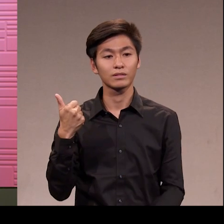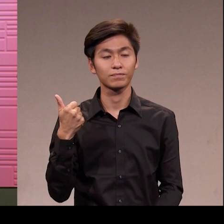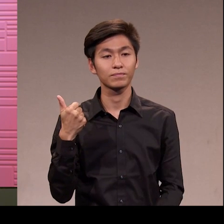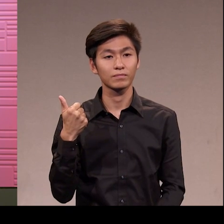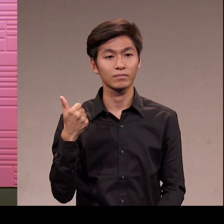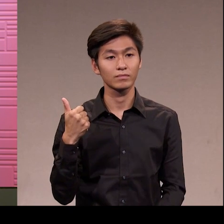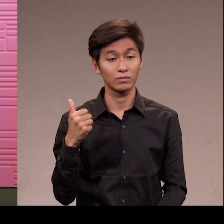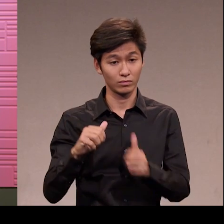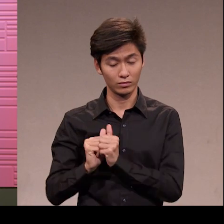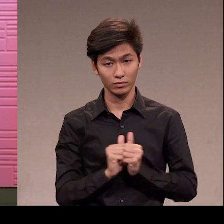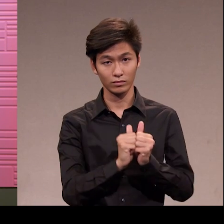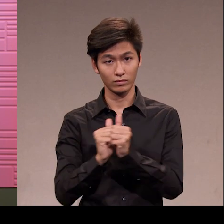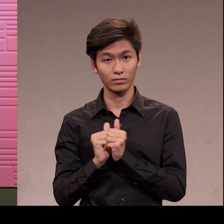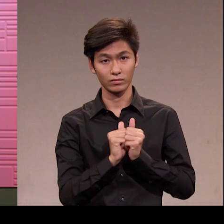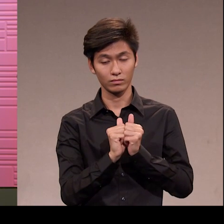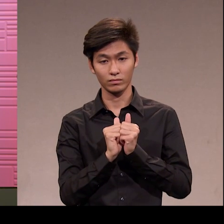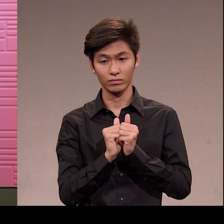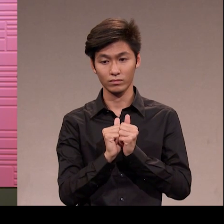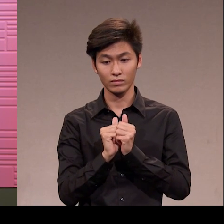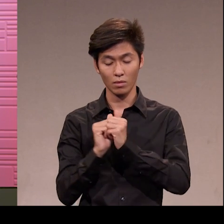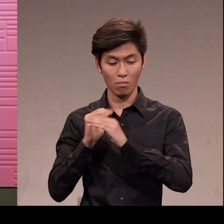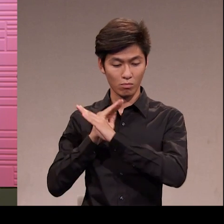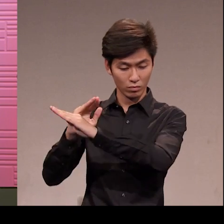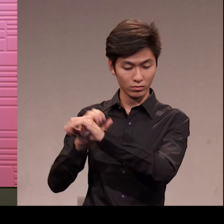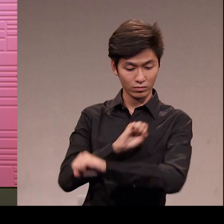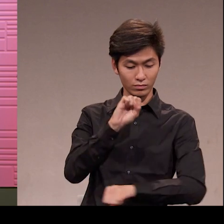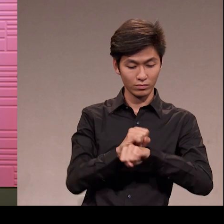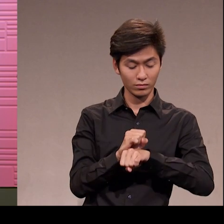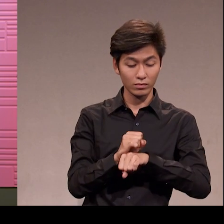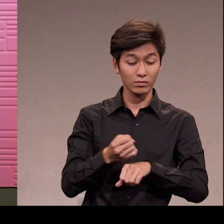and together, we protect the fruits of our labor from the past 50 years